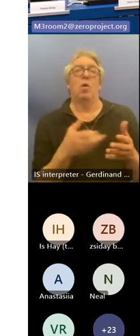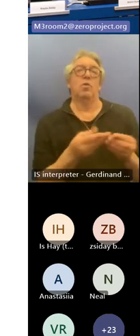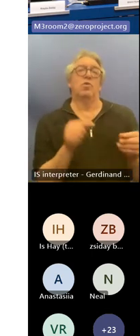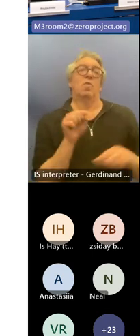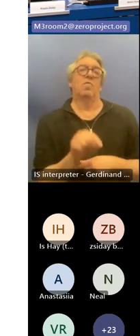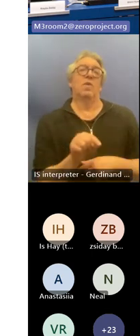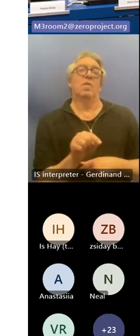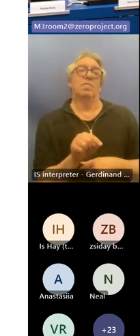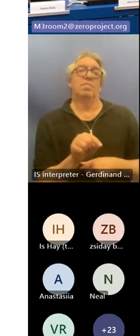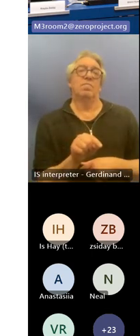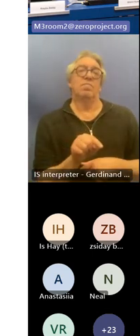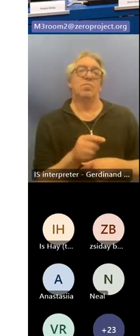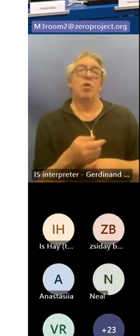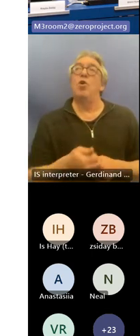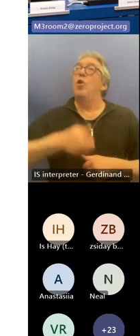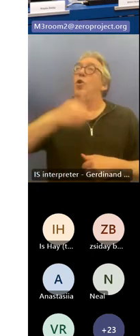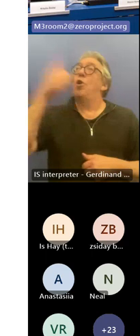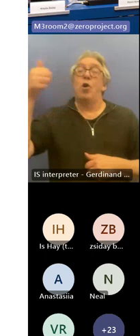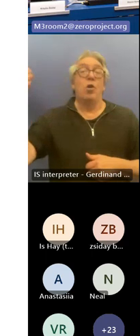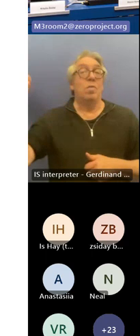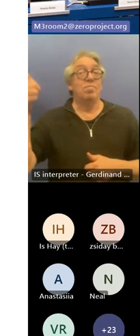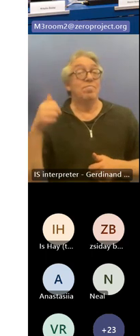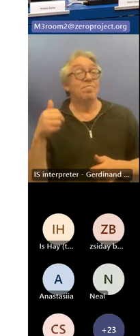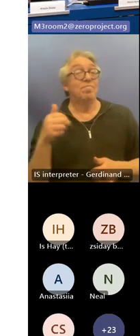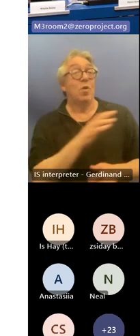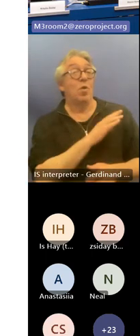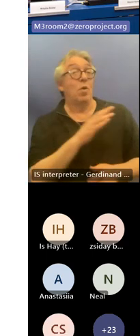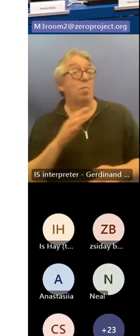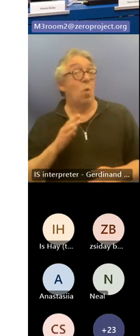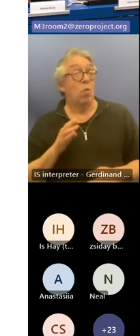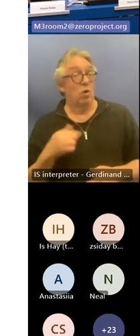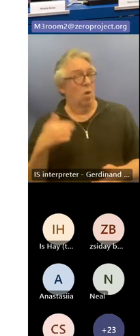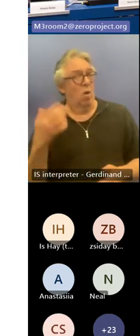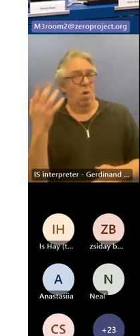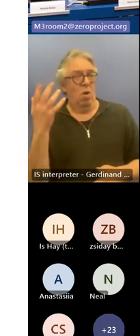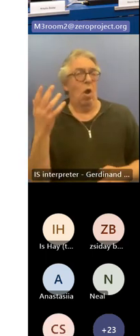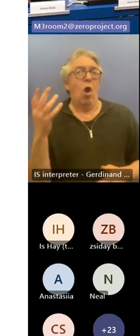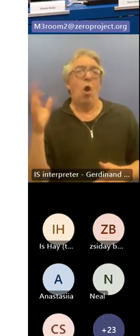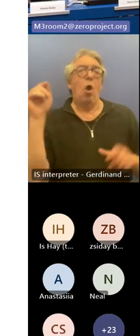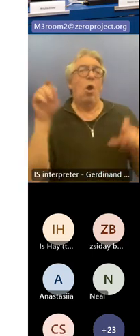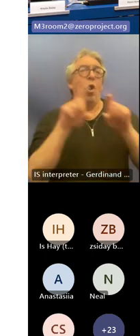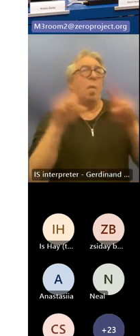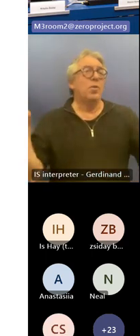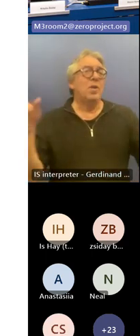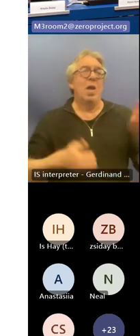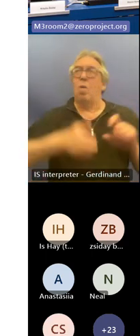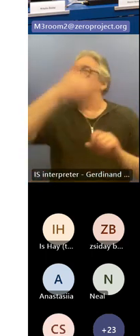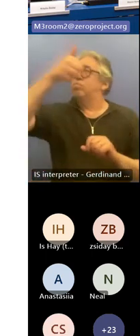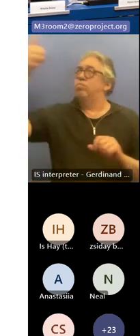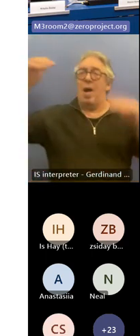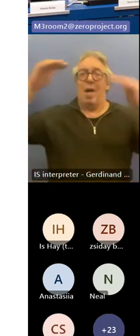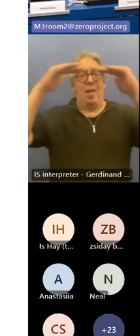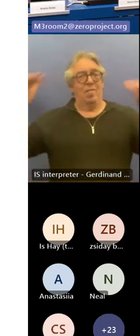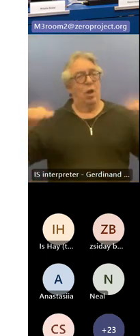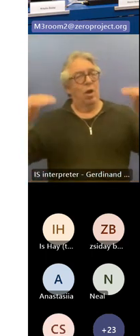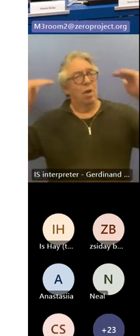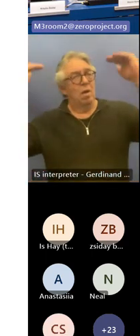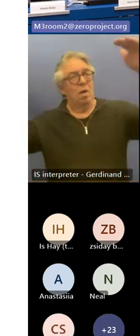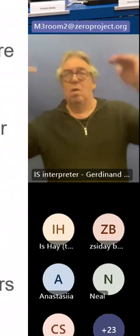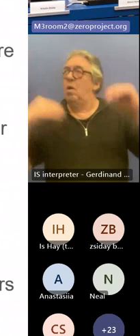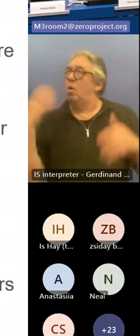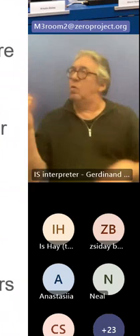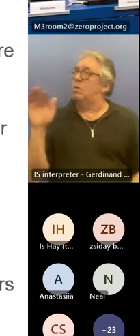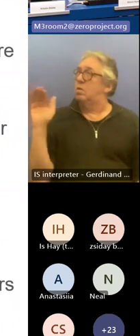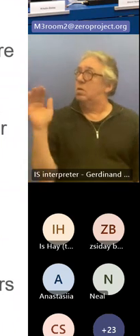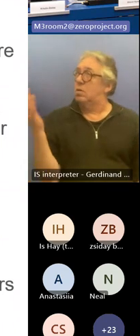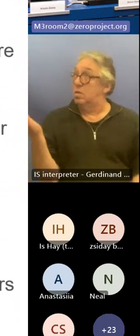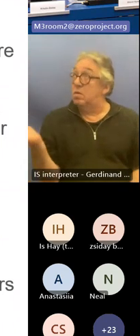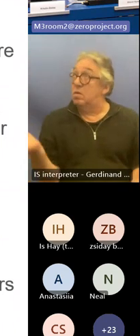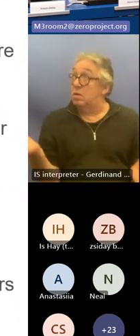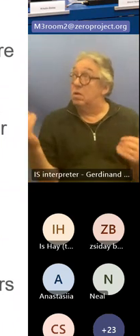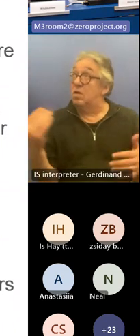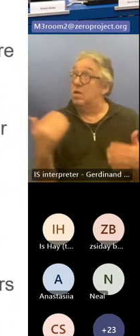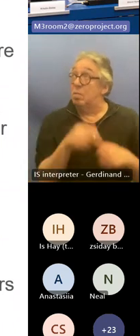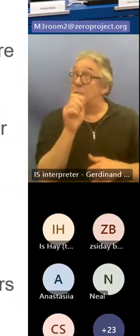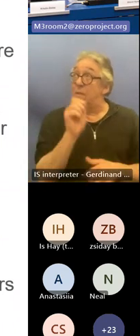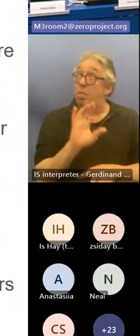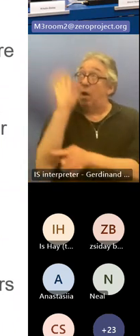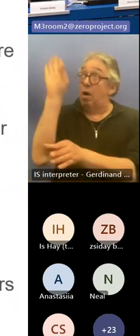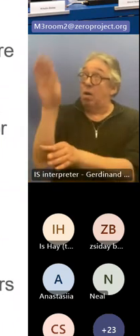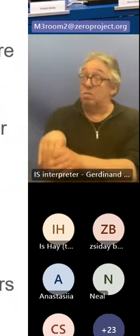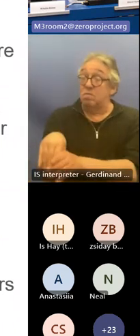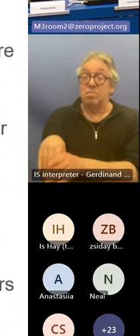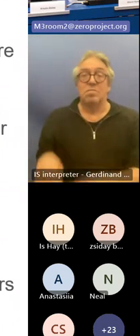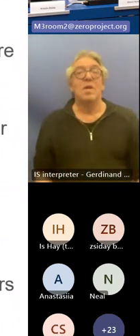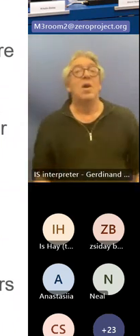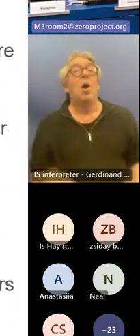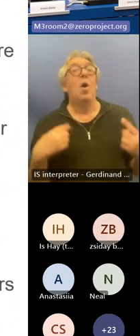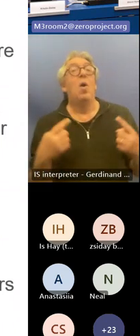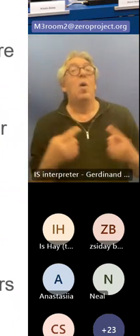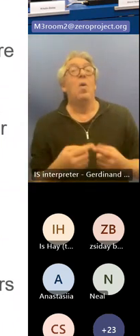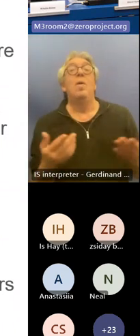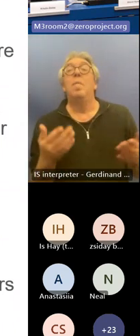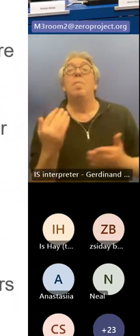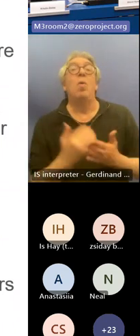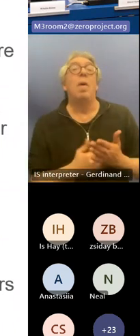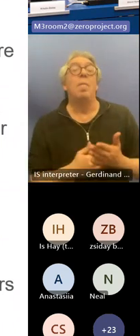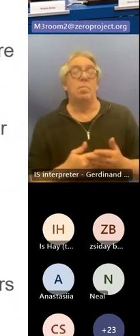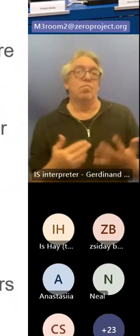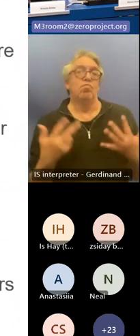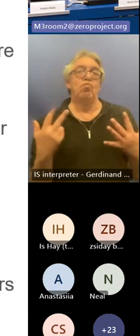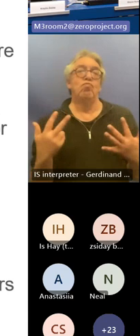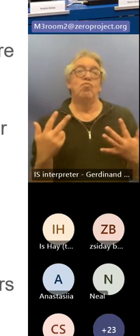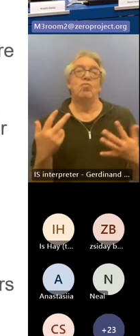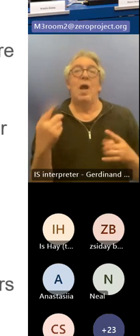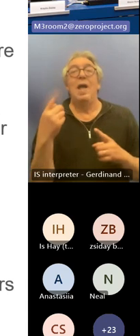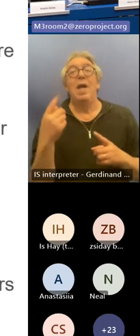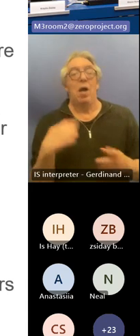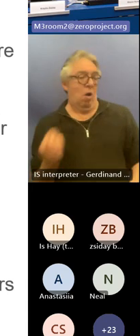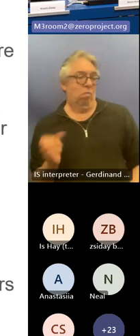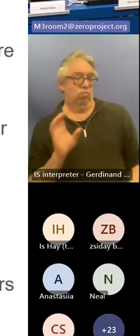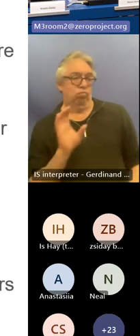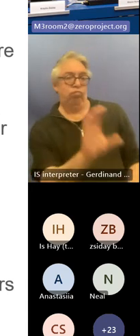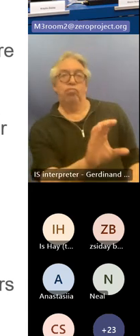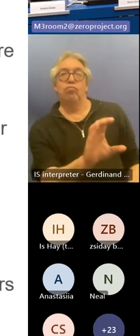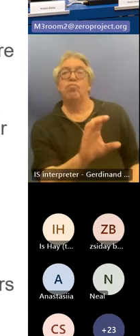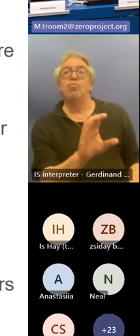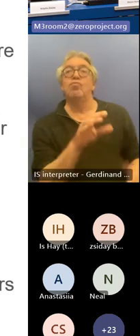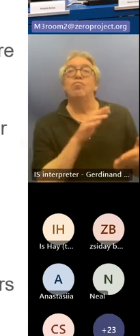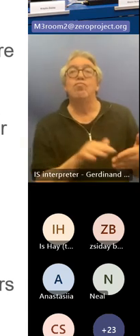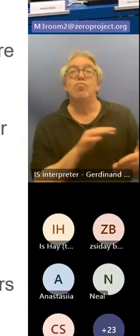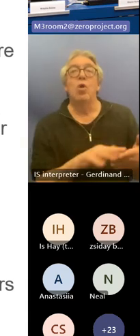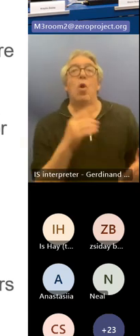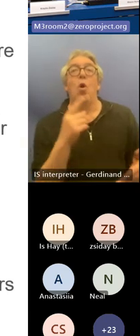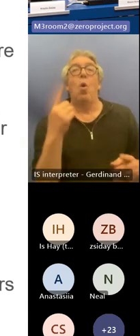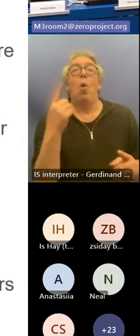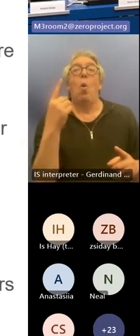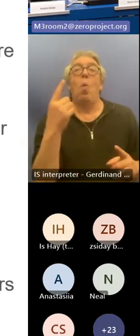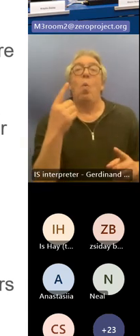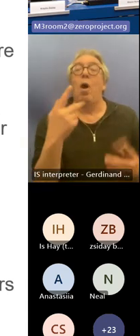of employers and increase the representation of disabled people in the boardroom. It gives any